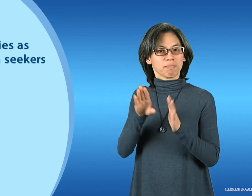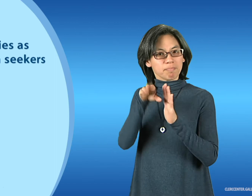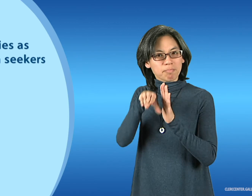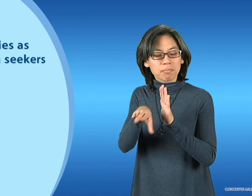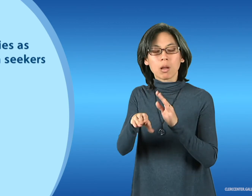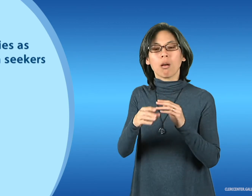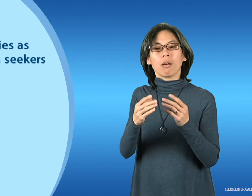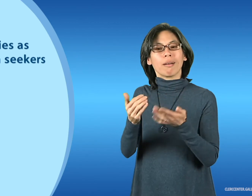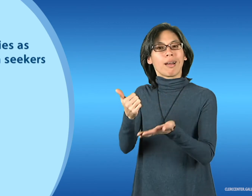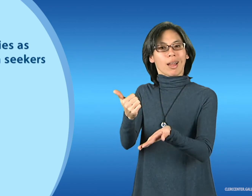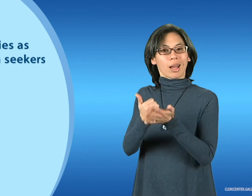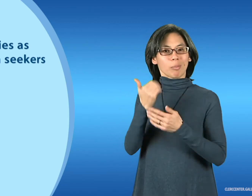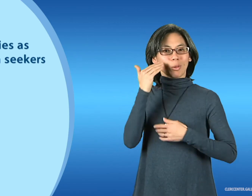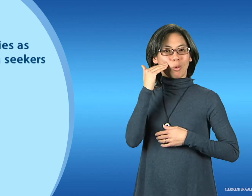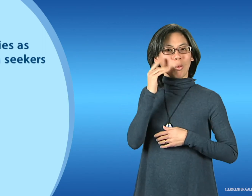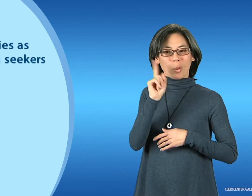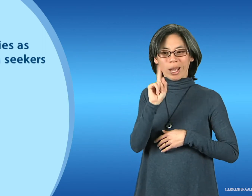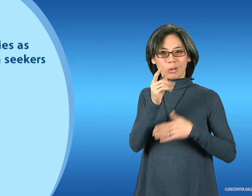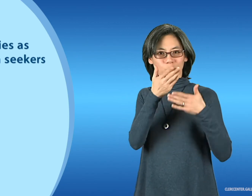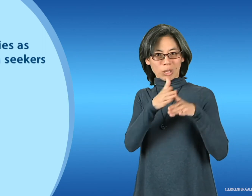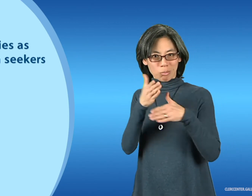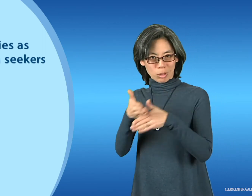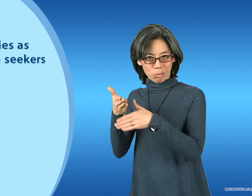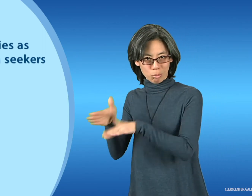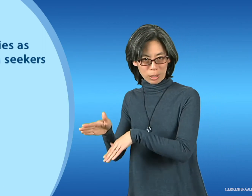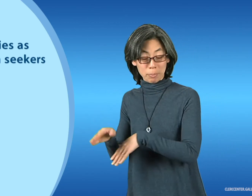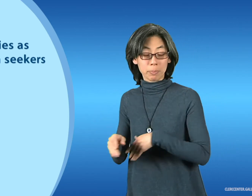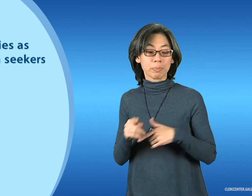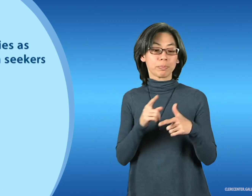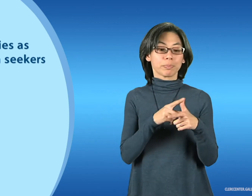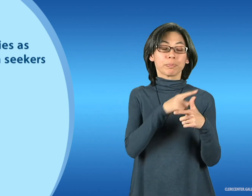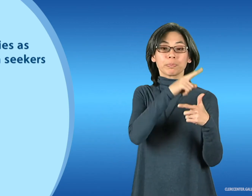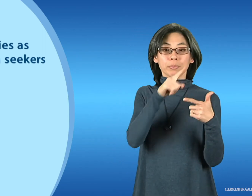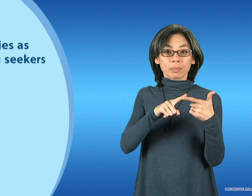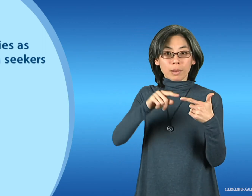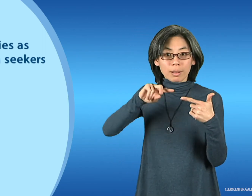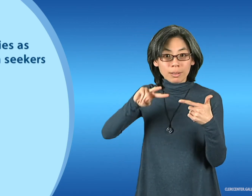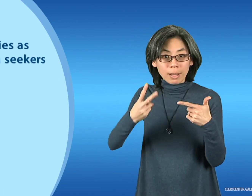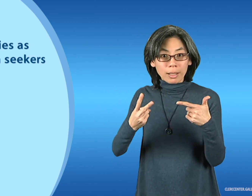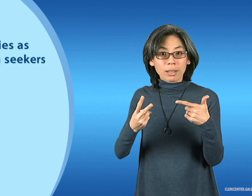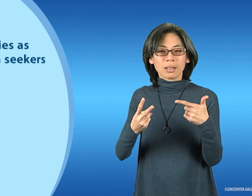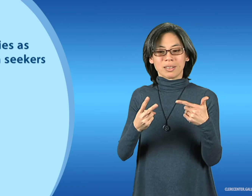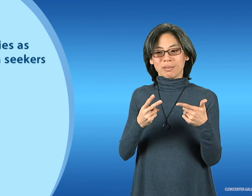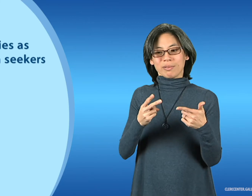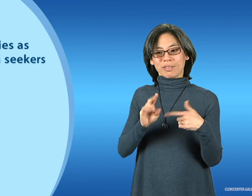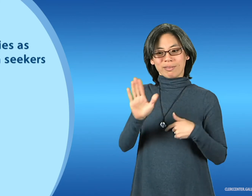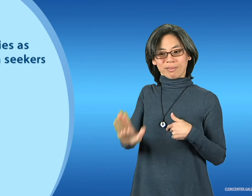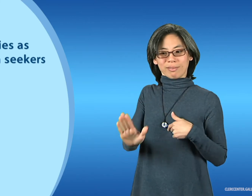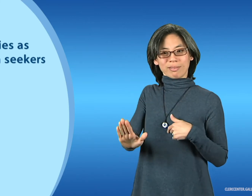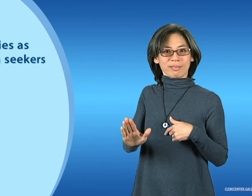to help them know where to segment the speech stream. The second type of cue that they have